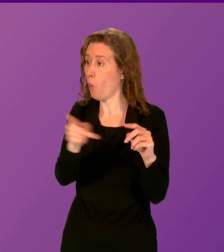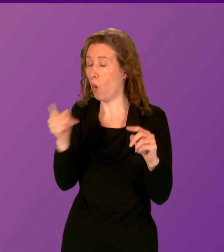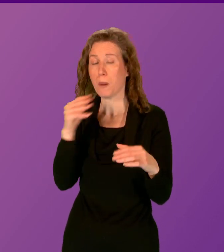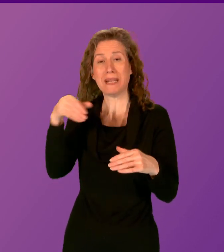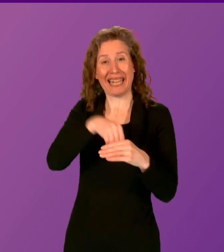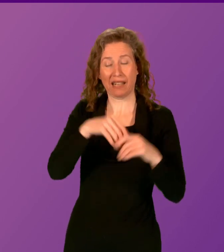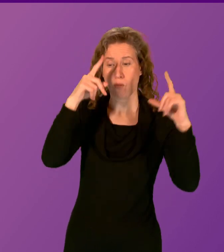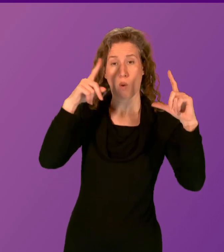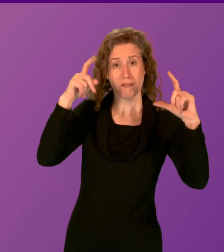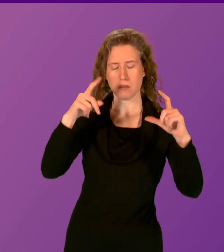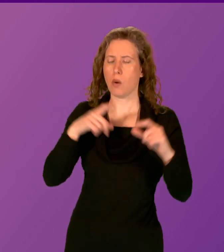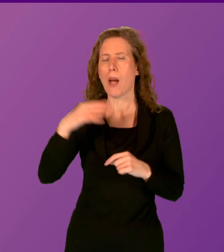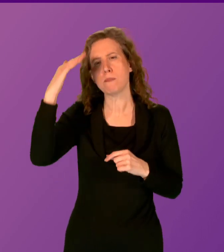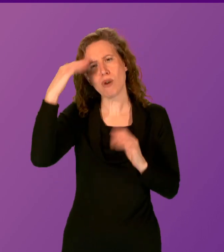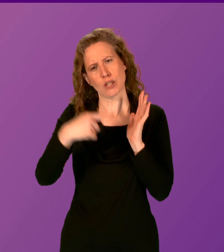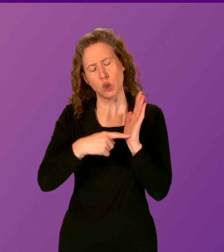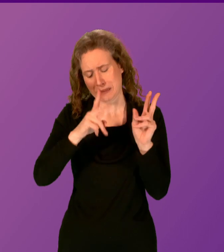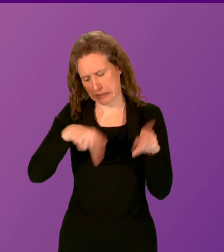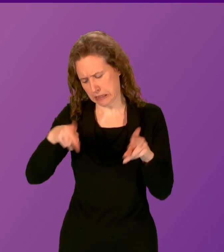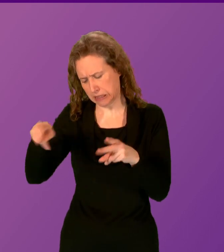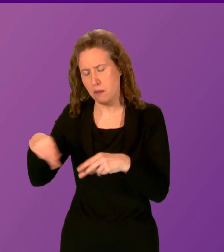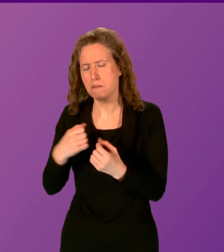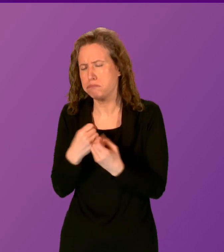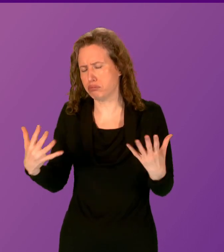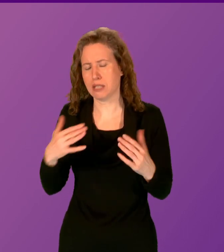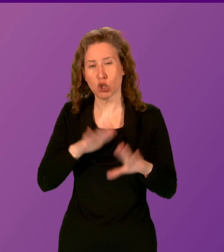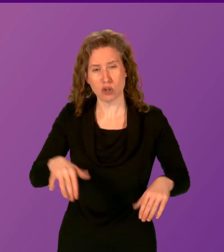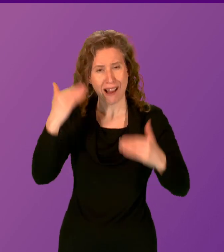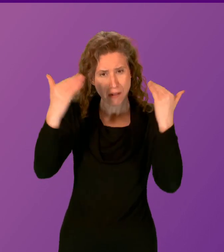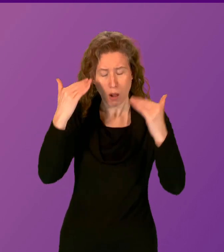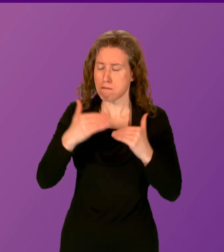Brain tumours kill more children and adults under the age of 40 than any other cancer.